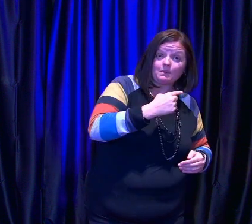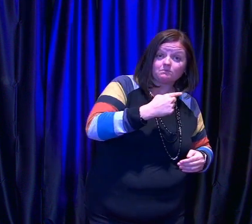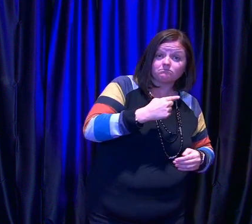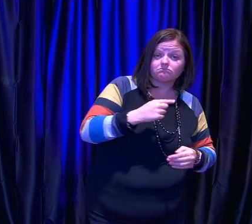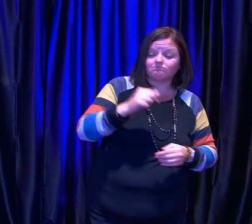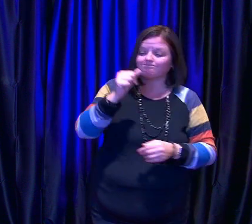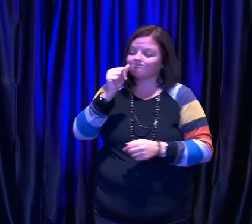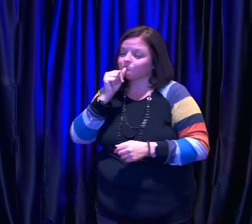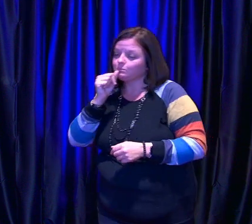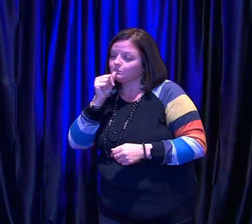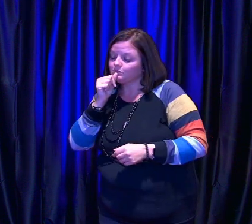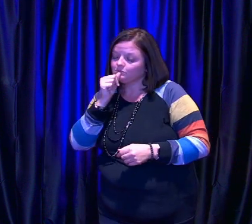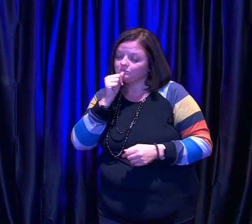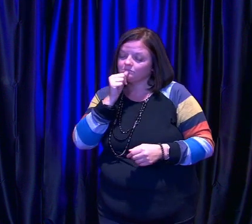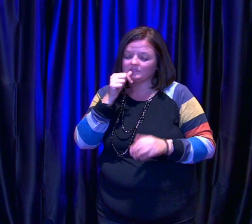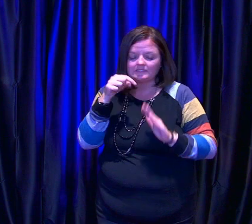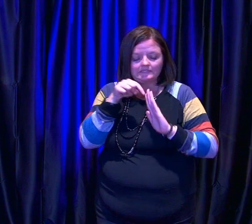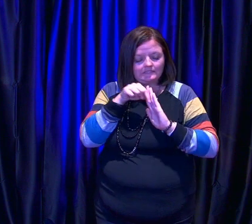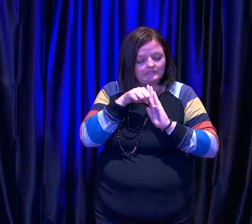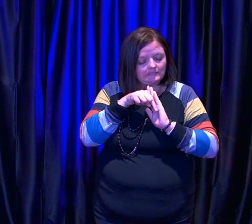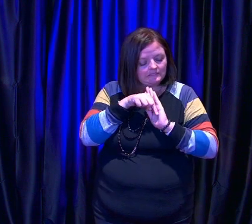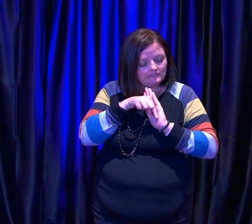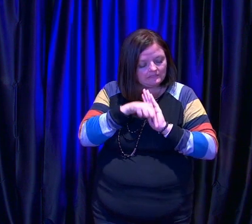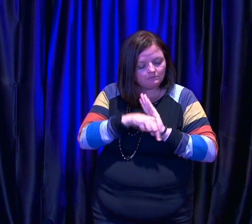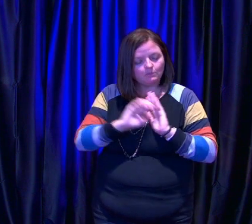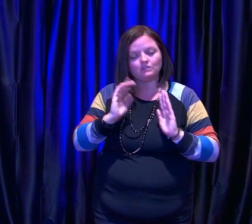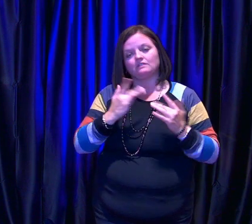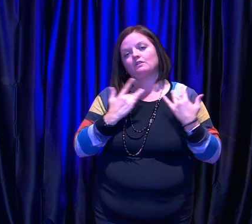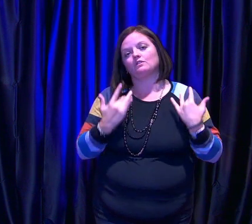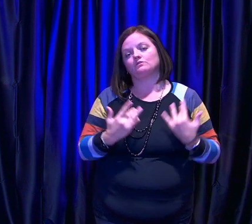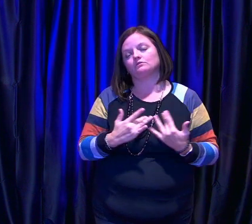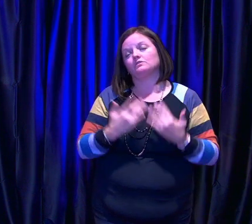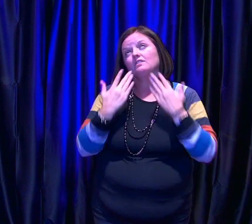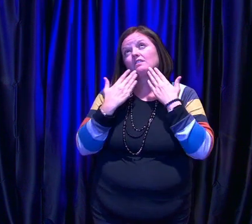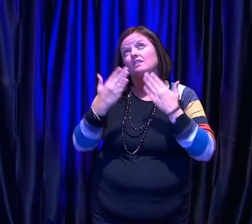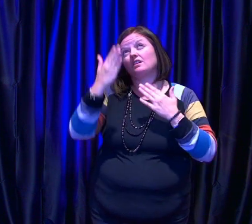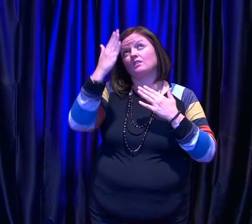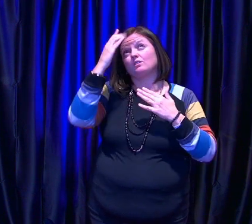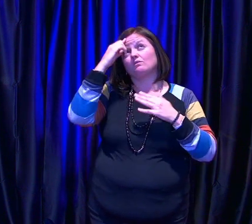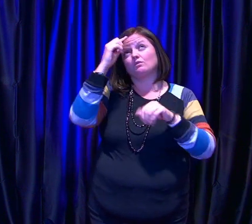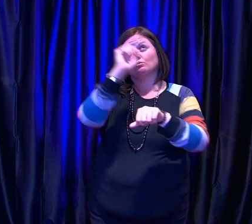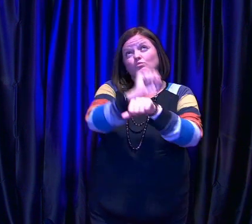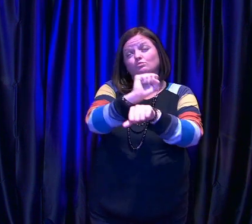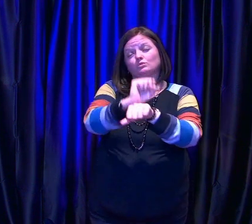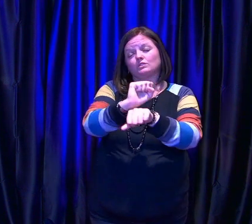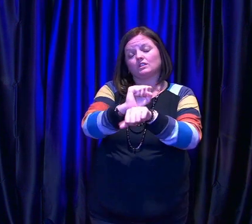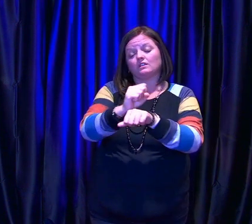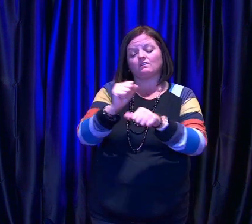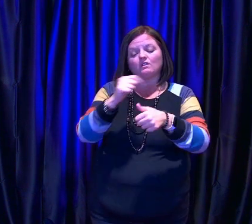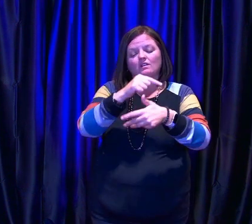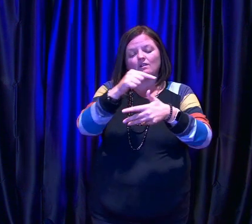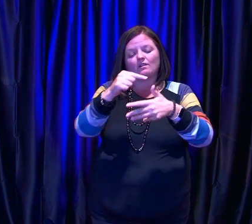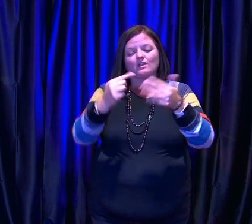private in the deep parts of our hearts thank you for working and for all of these things Lord we'll